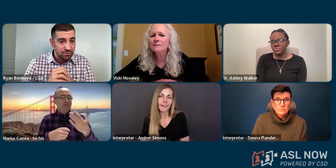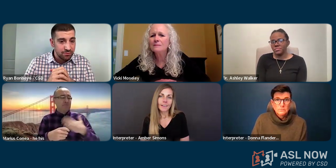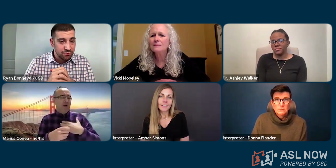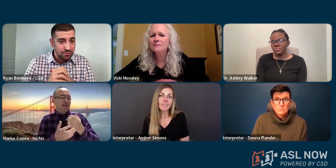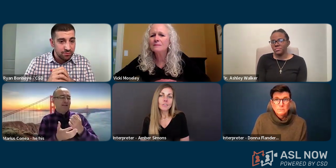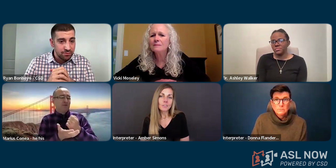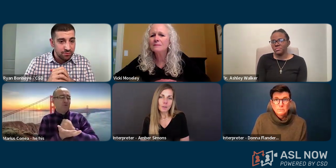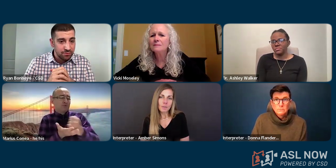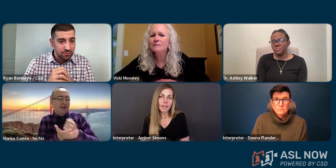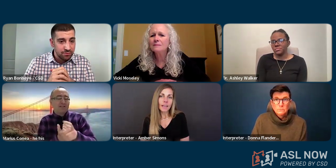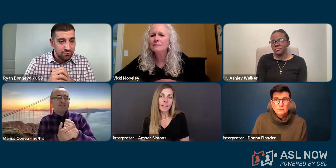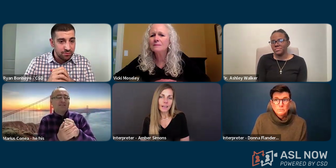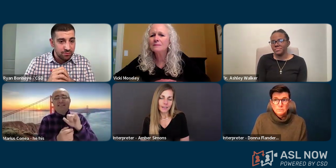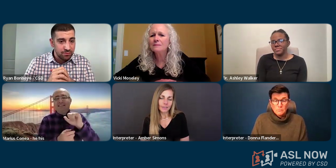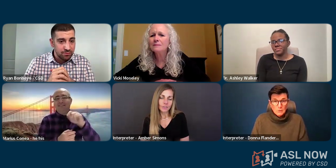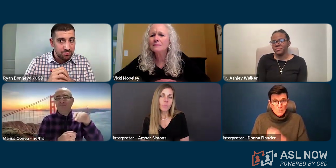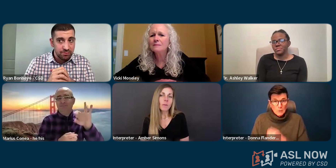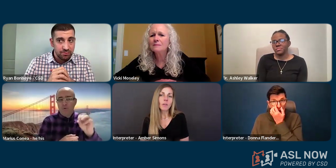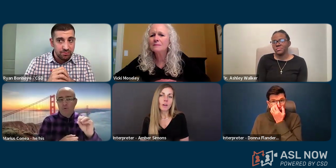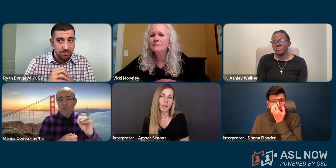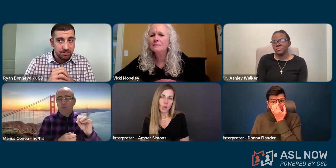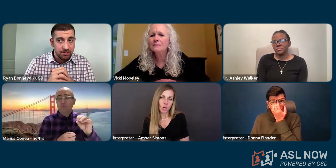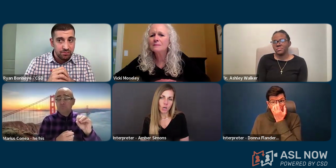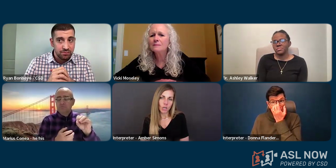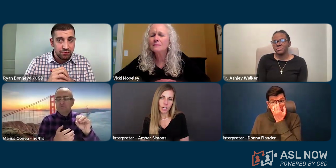So somebody stole my credit card